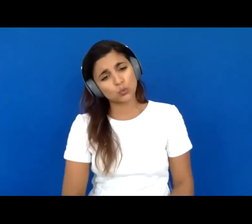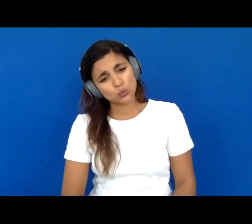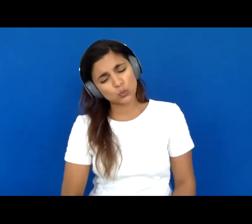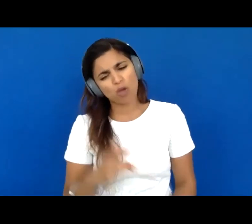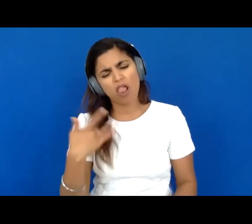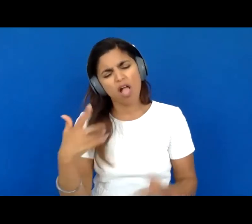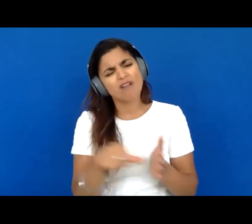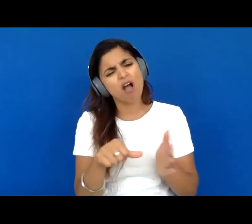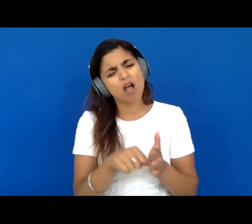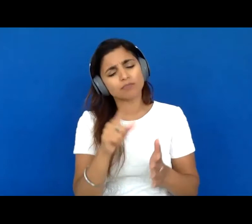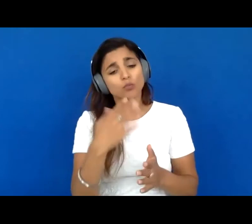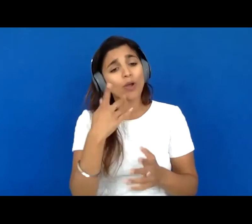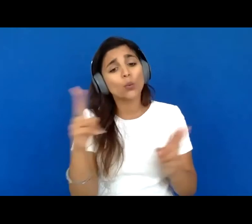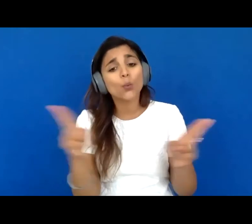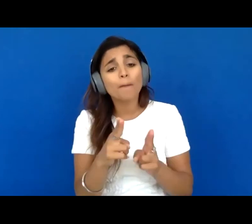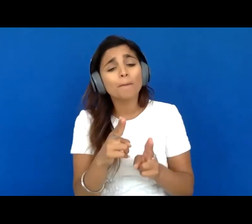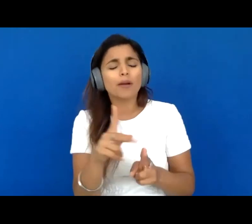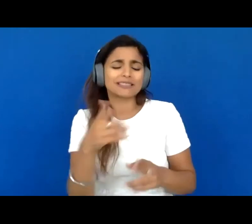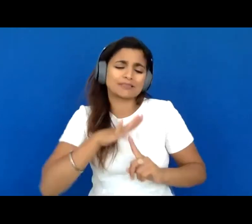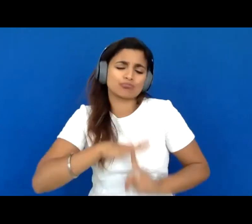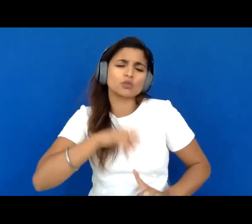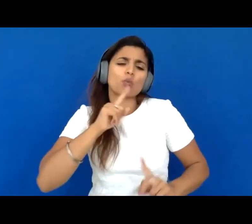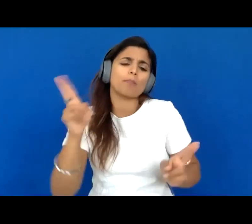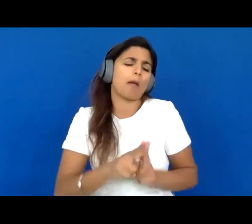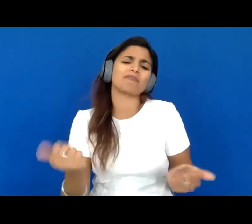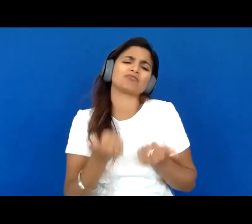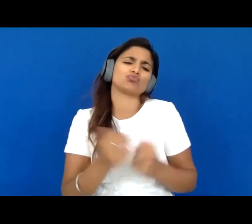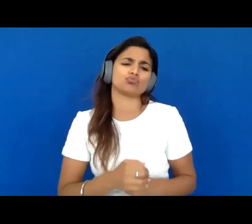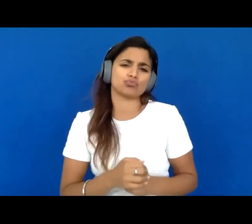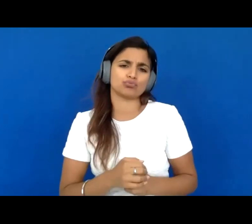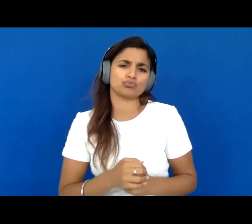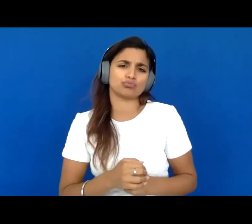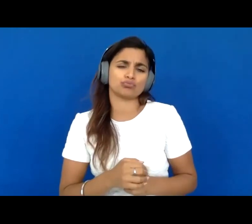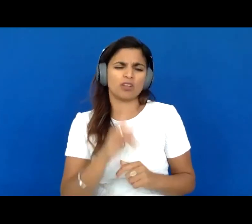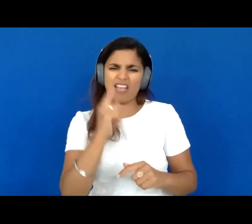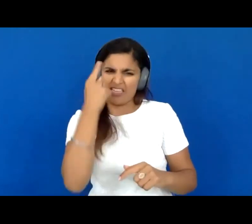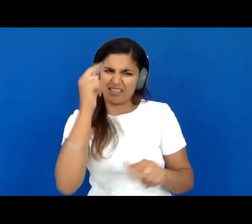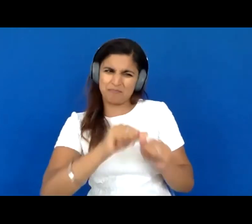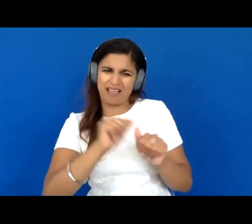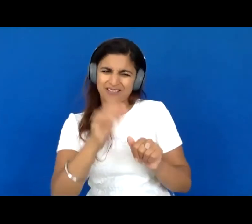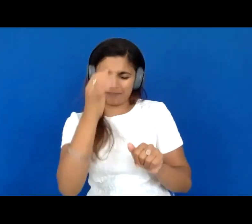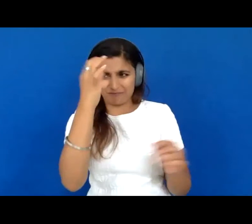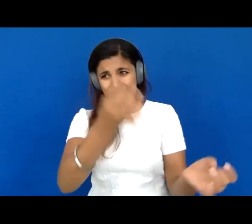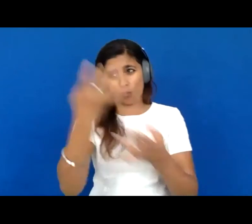you lose weight the depression goes away I would say just to forget the medication that the doctors from over there have given you